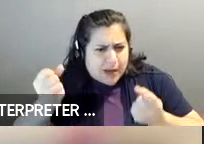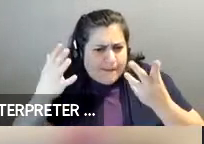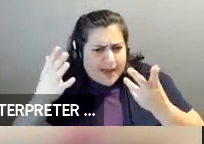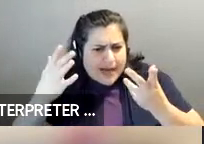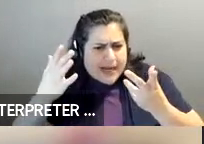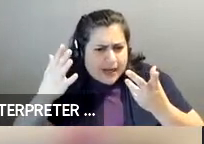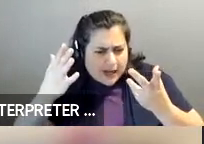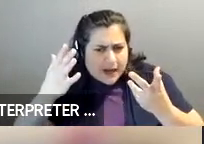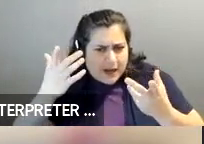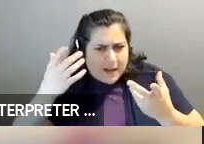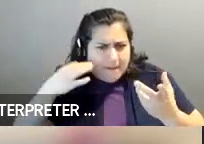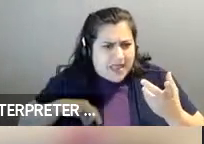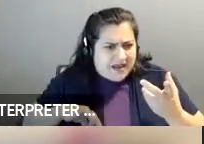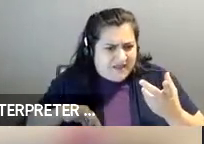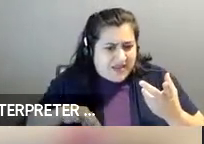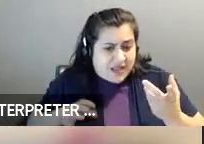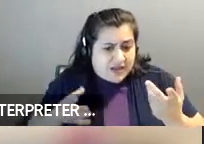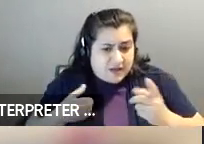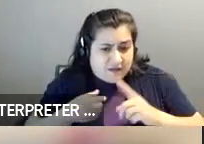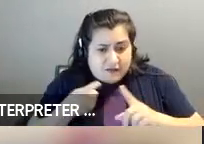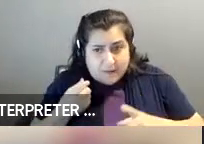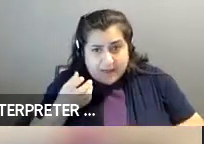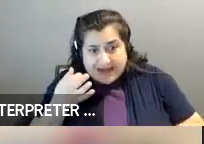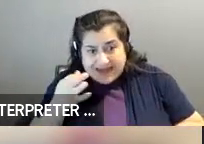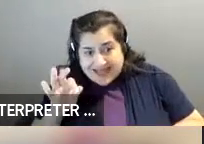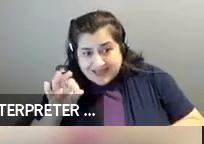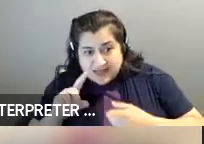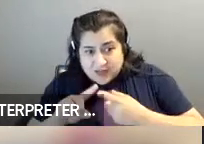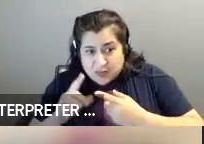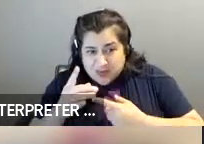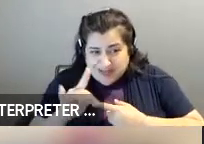benefit going from 19 to 18.